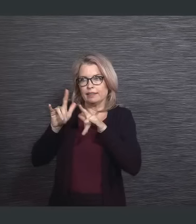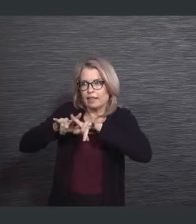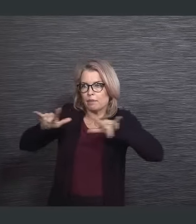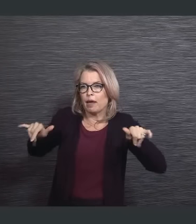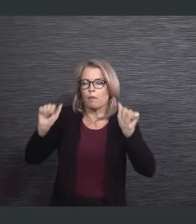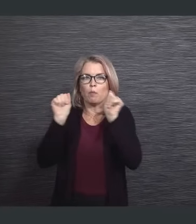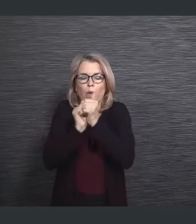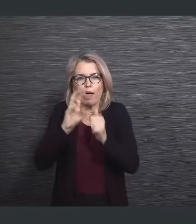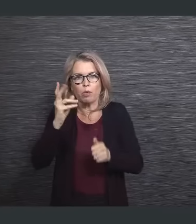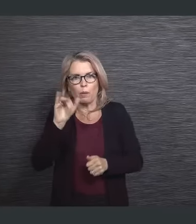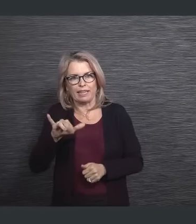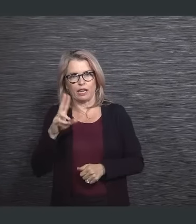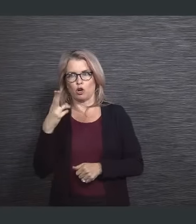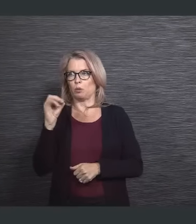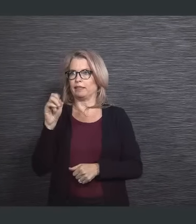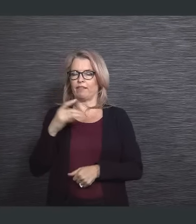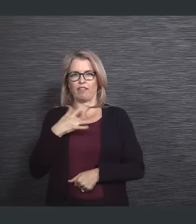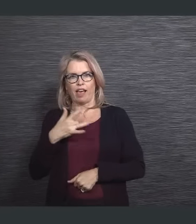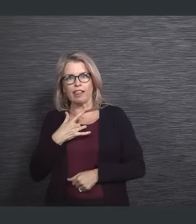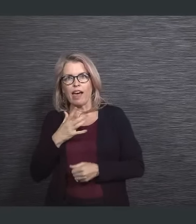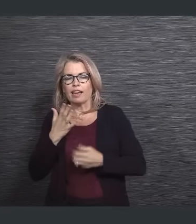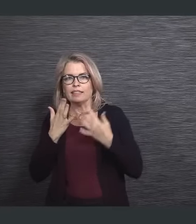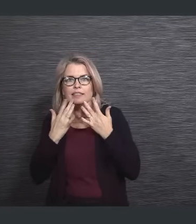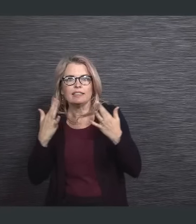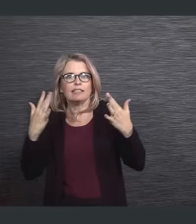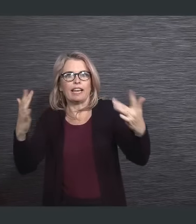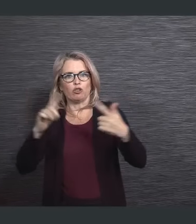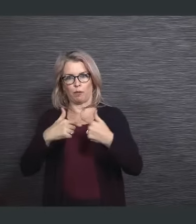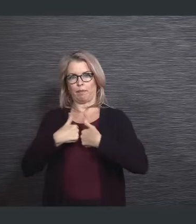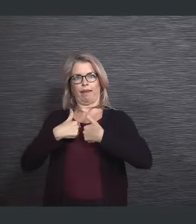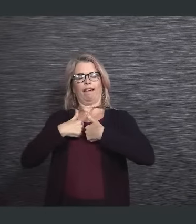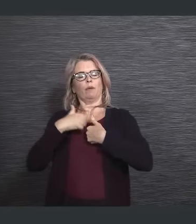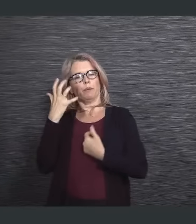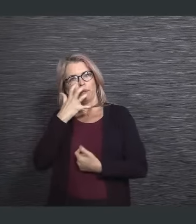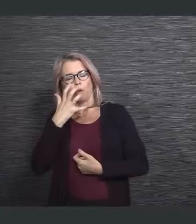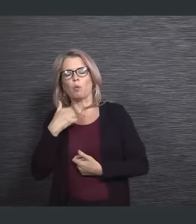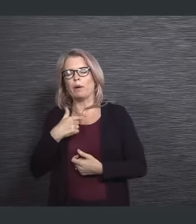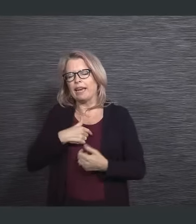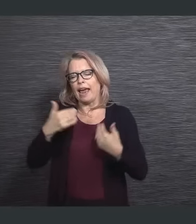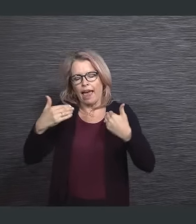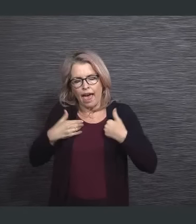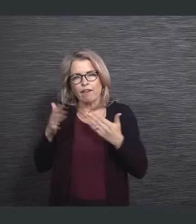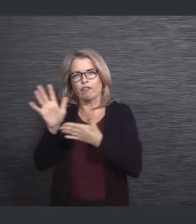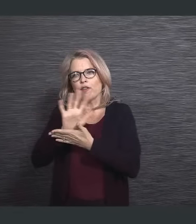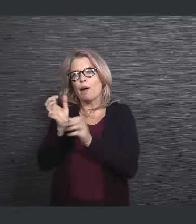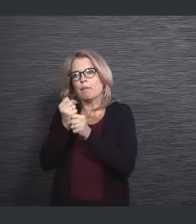We've really been collecting filmmakers who are dedicated to the big screen, who